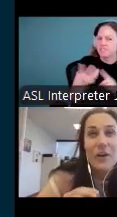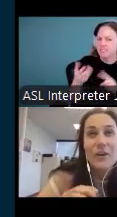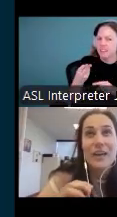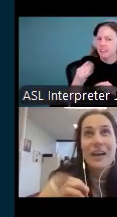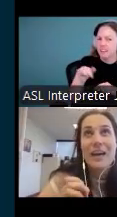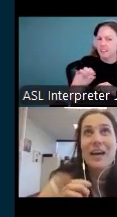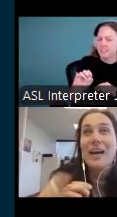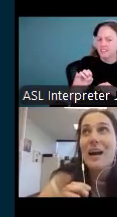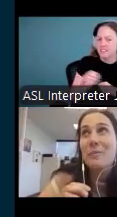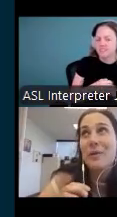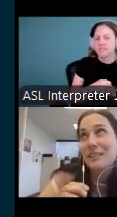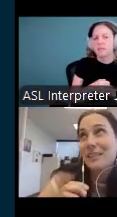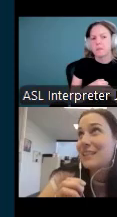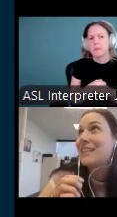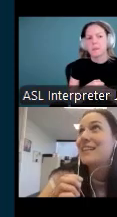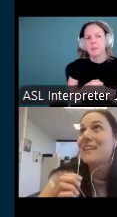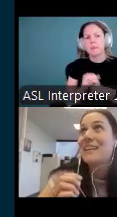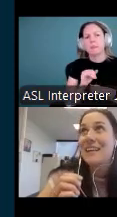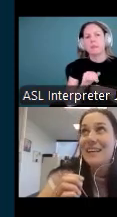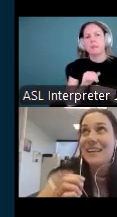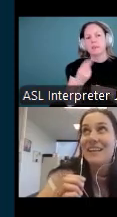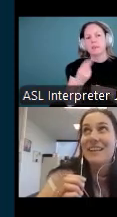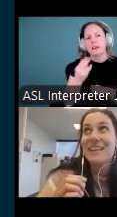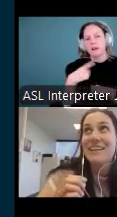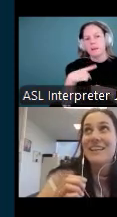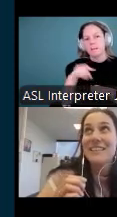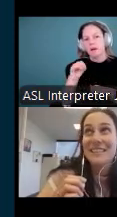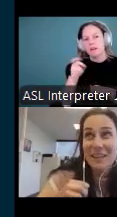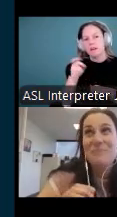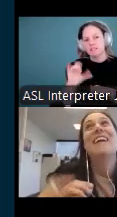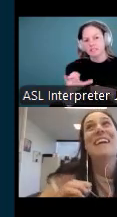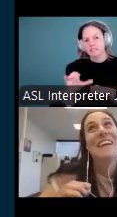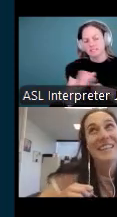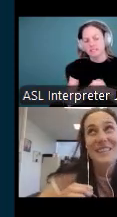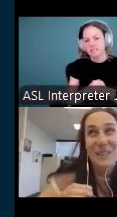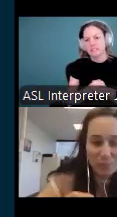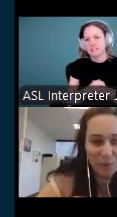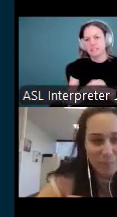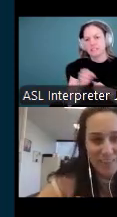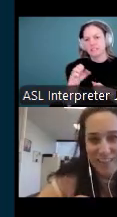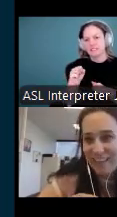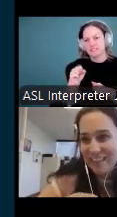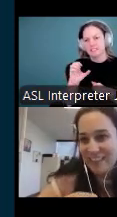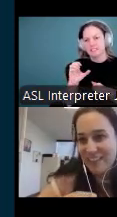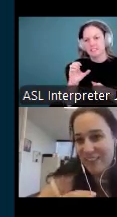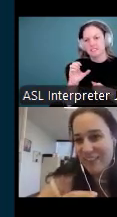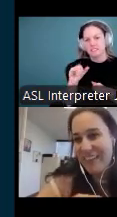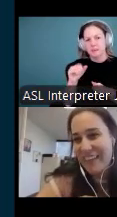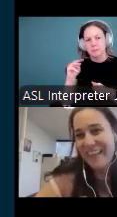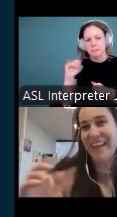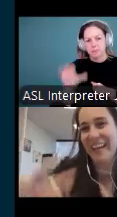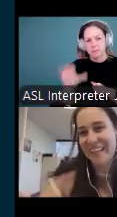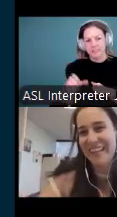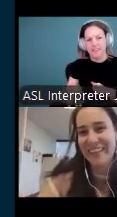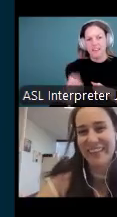Kait Bennington: Oh yeah, Hypoxic Ischemic Encephalopathy. So there we go.